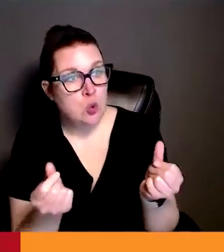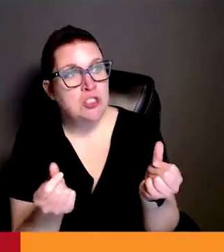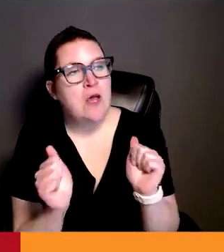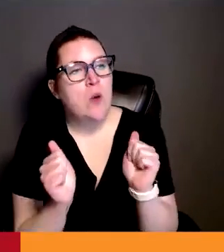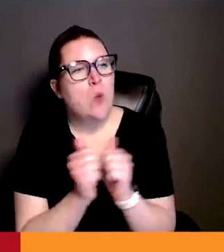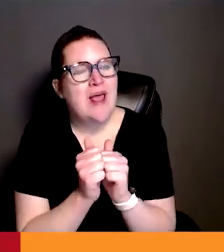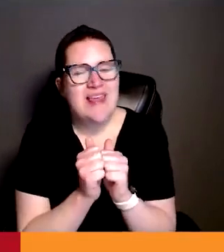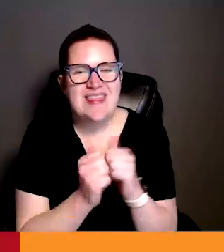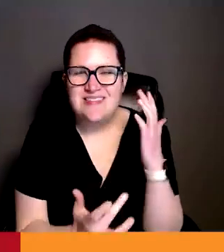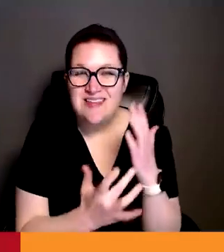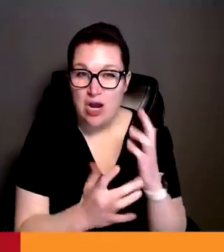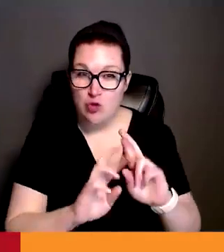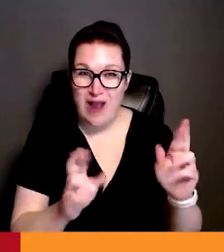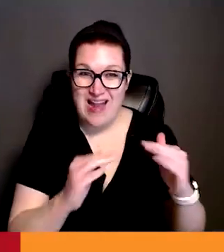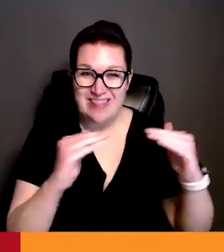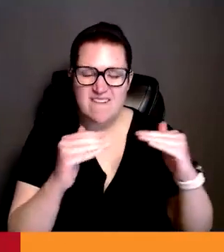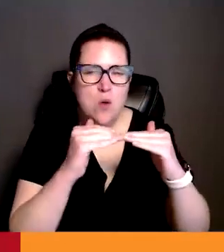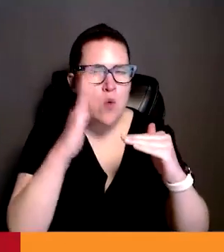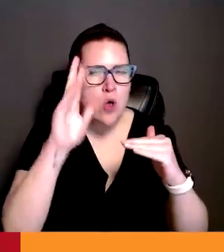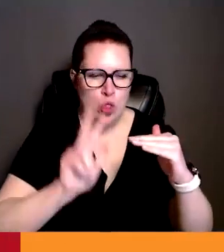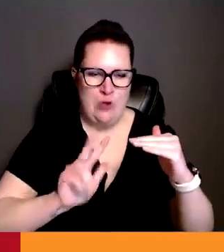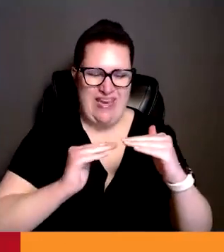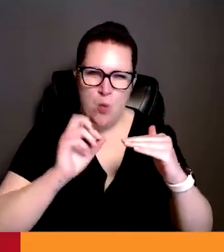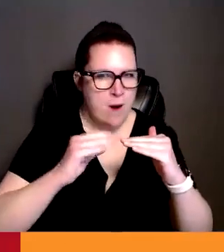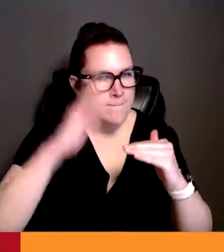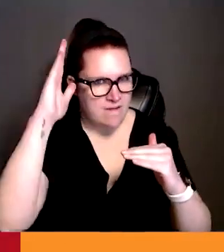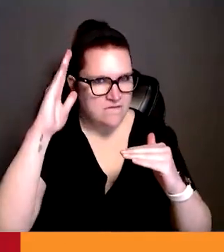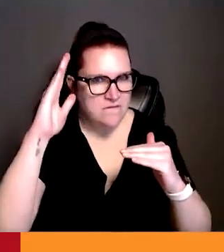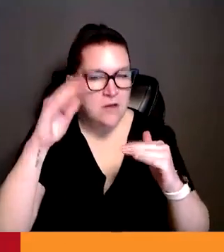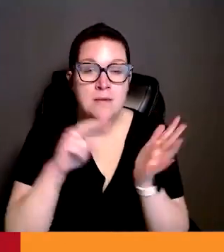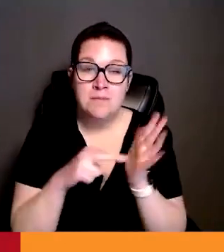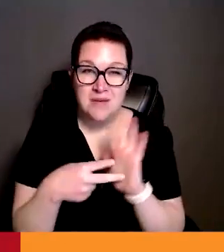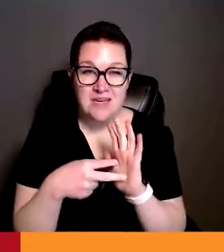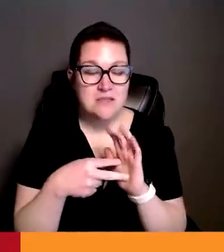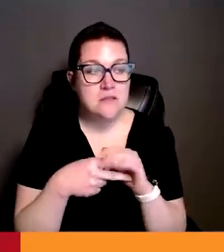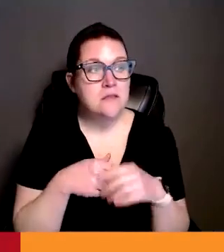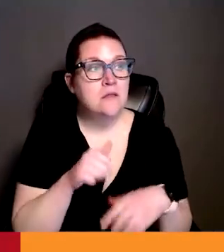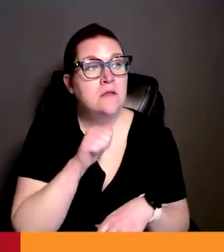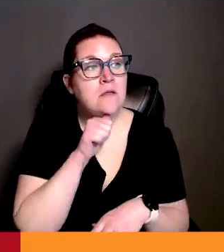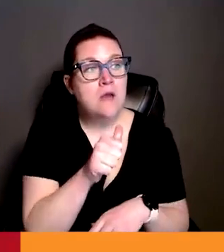of a three or higher, which means that, you should have moved beyond the concept.